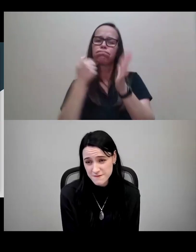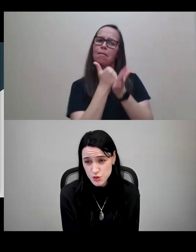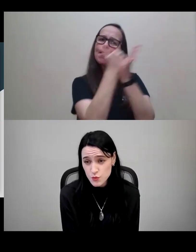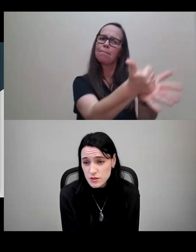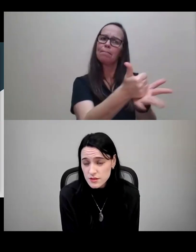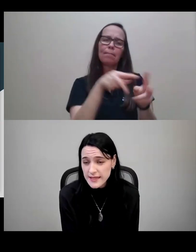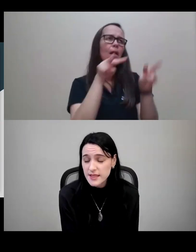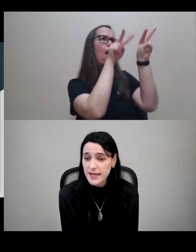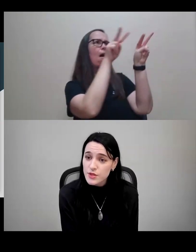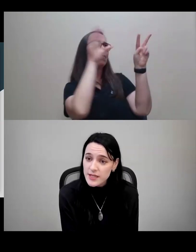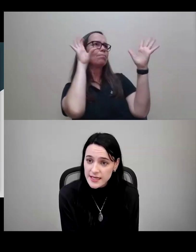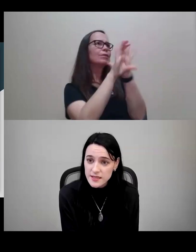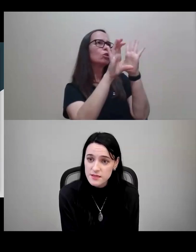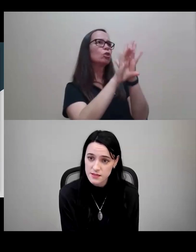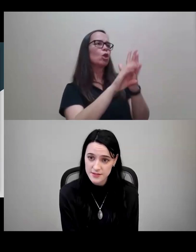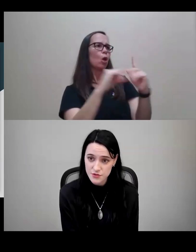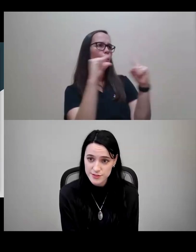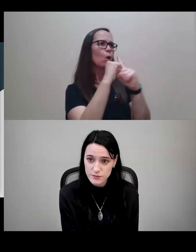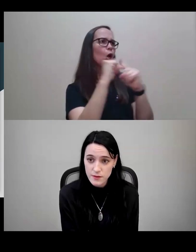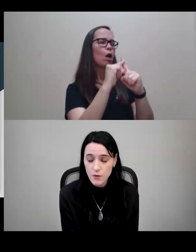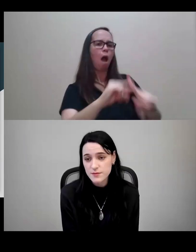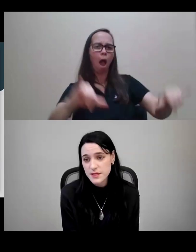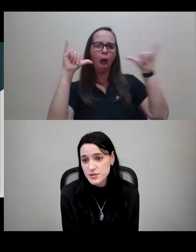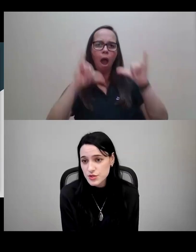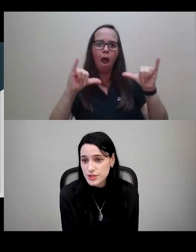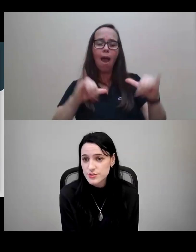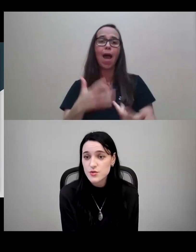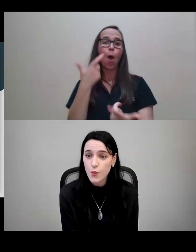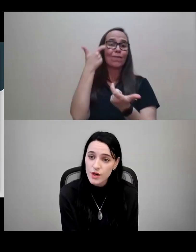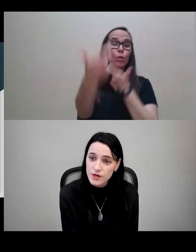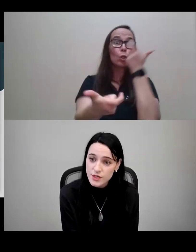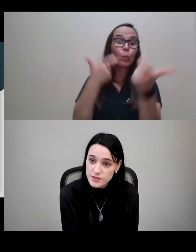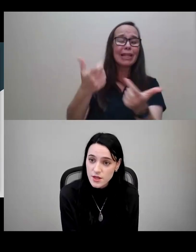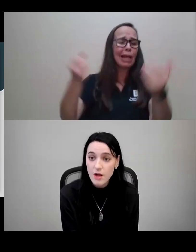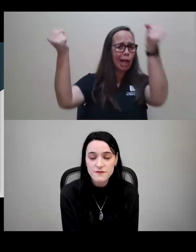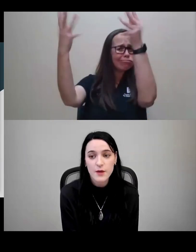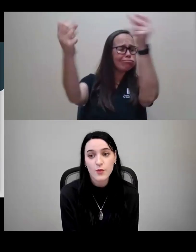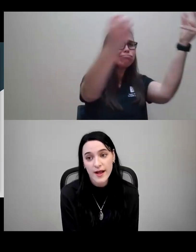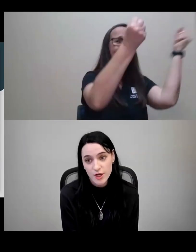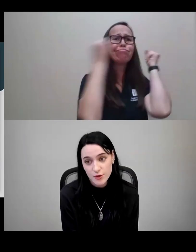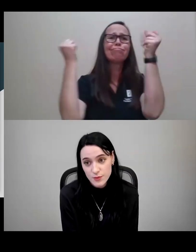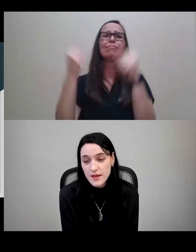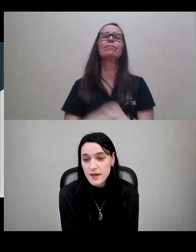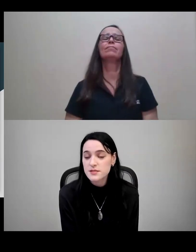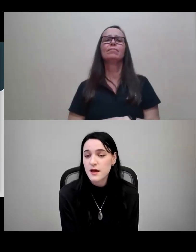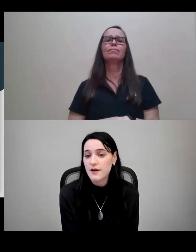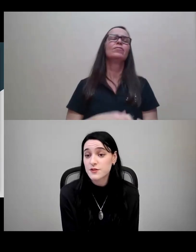being visual and labeling in the classroom with pictures, words, all of that will help.